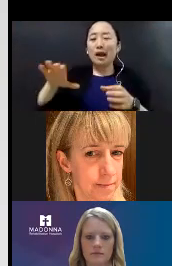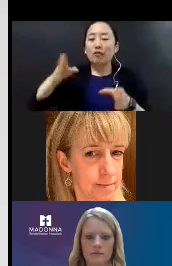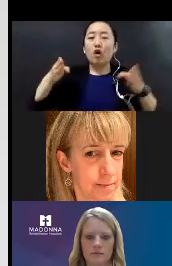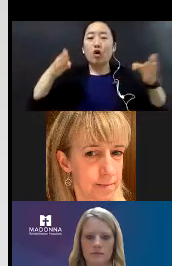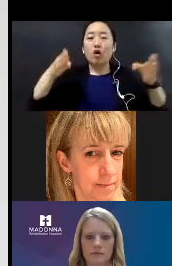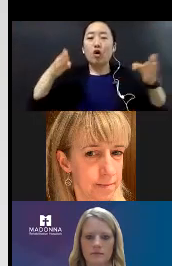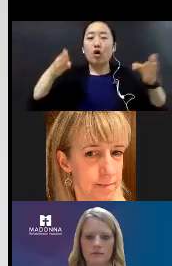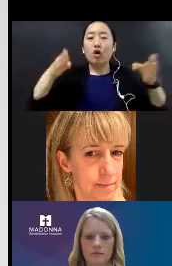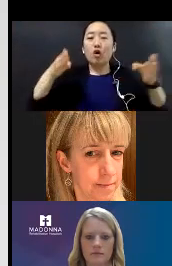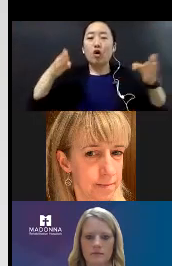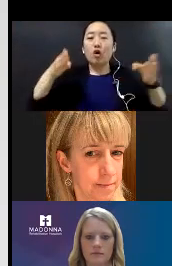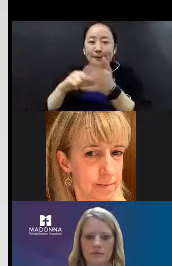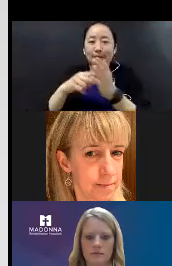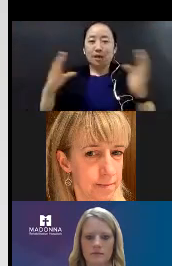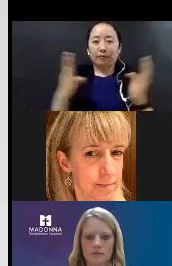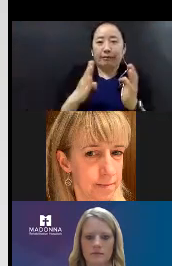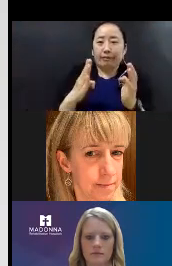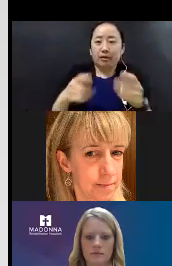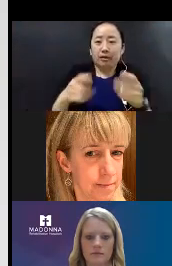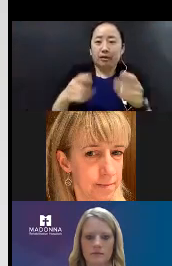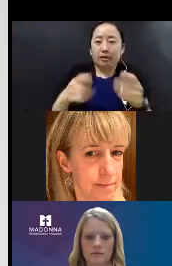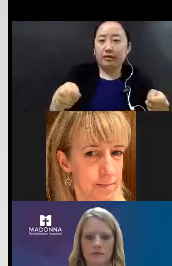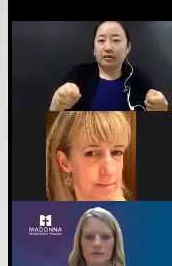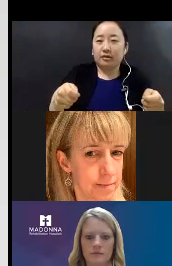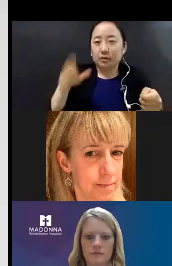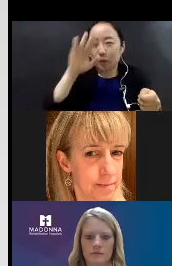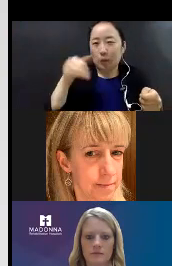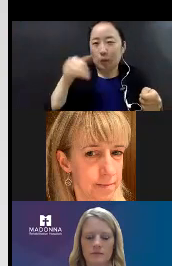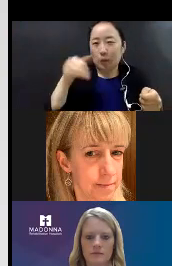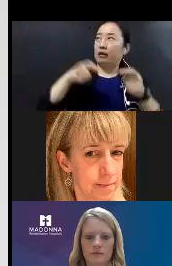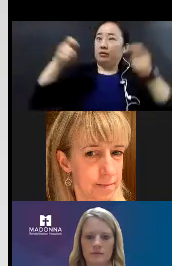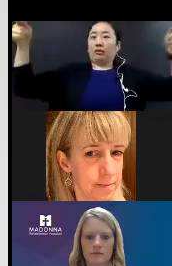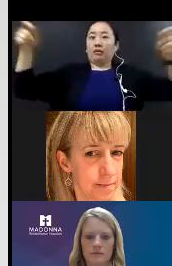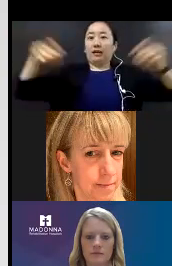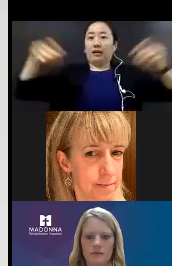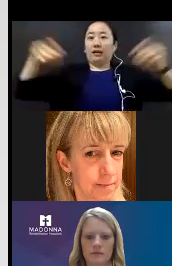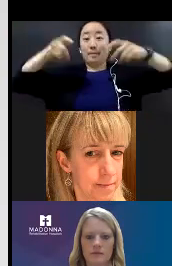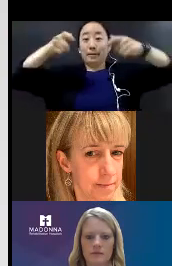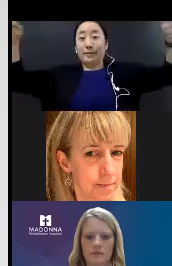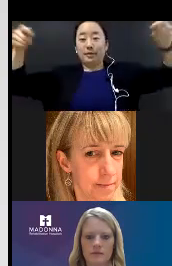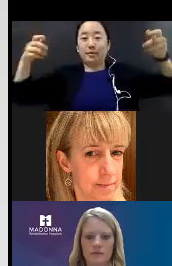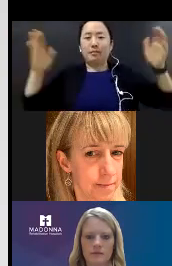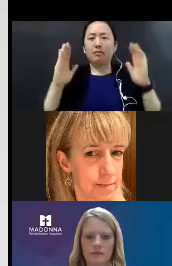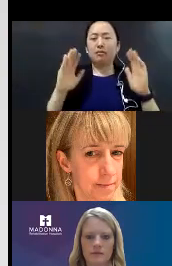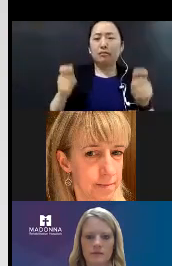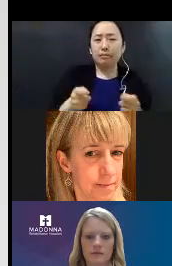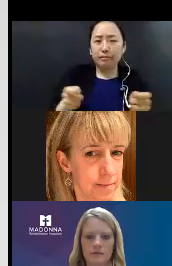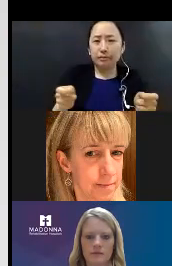ACCESSIBILITY SOMETIMES. IT ALSO INCLUDES A SPACE IN THAT PACKET THAT WE CAN